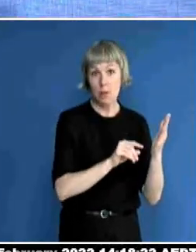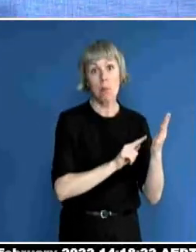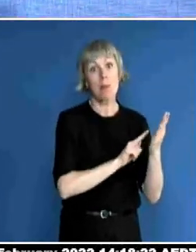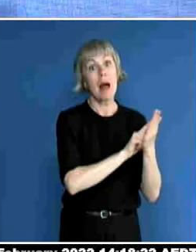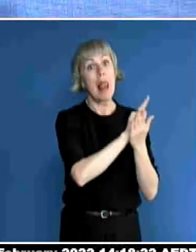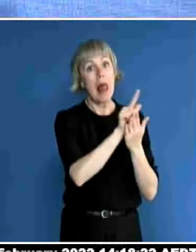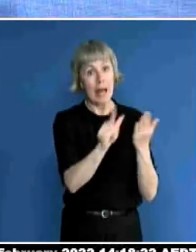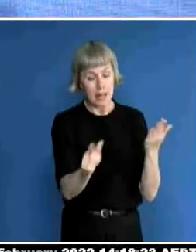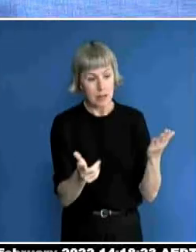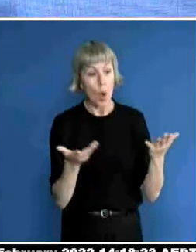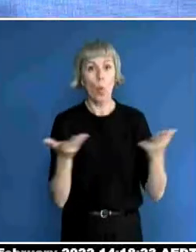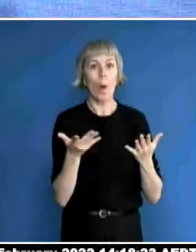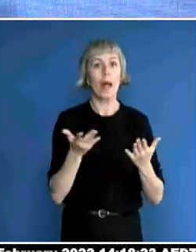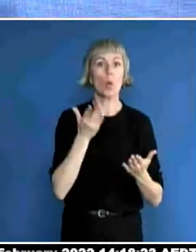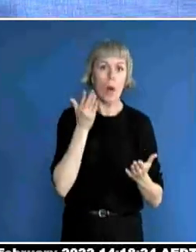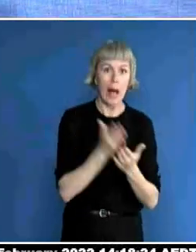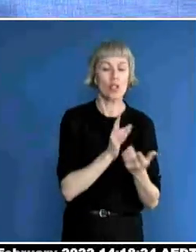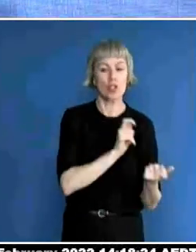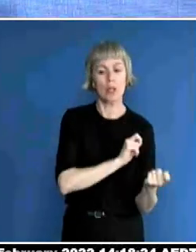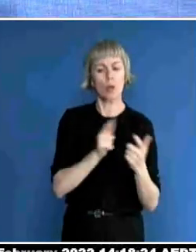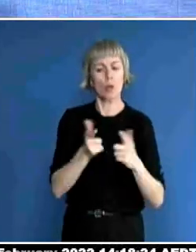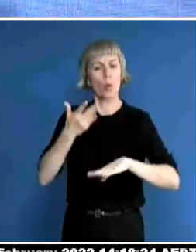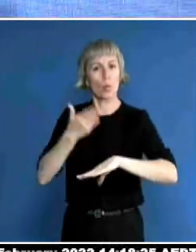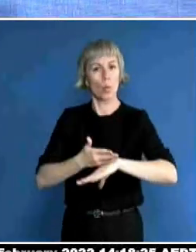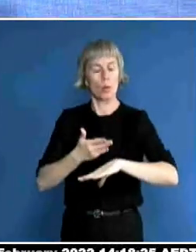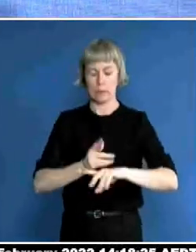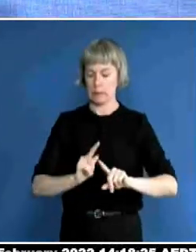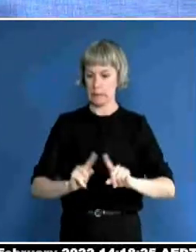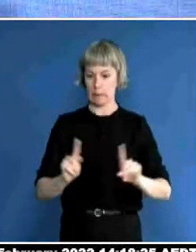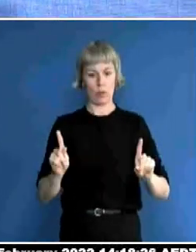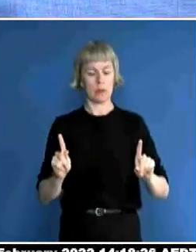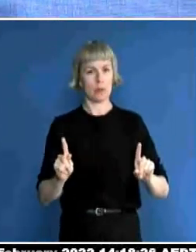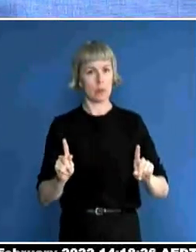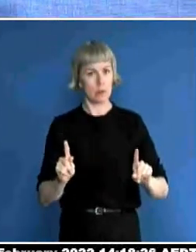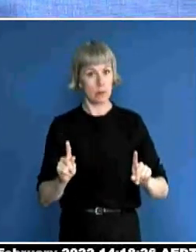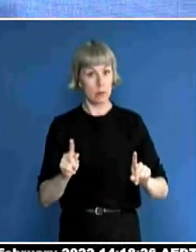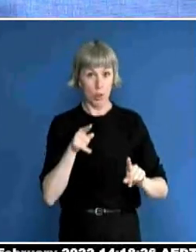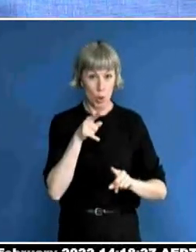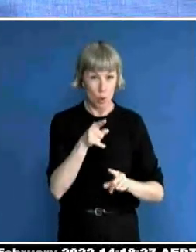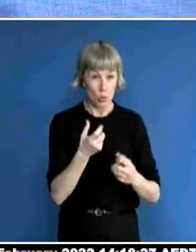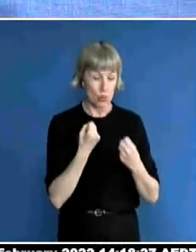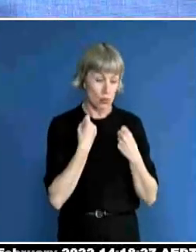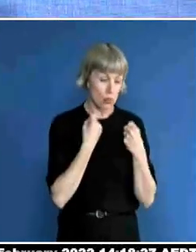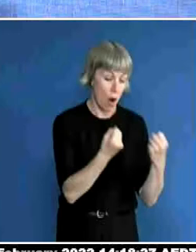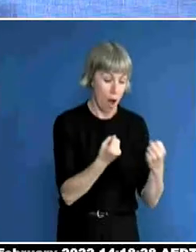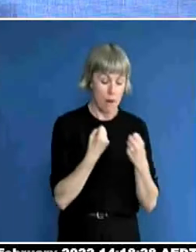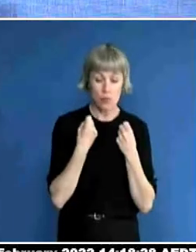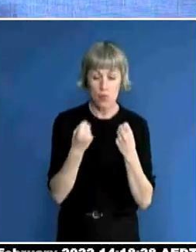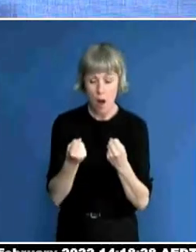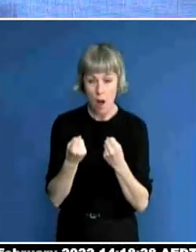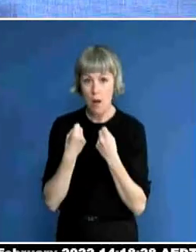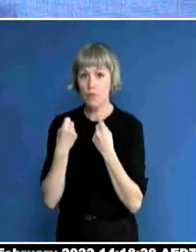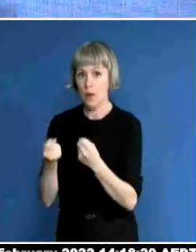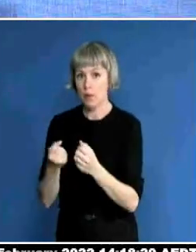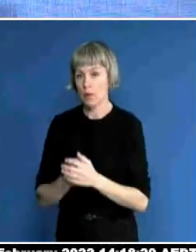And it sounds to me like you did a lot of driving in this time. Yes. A lot of driving.